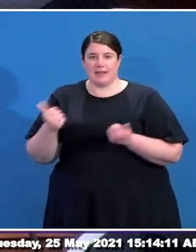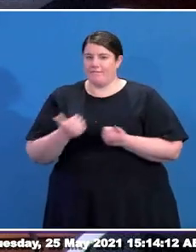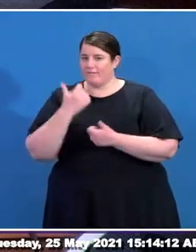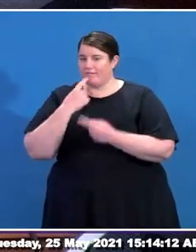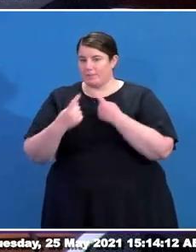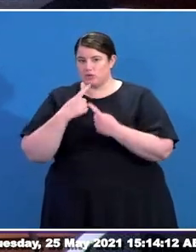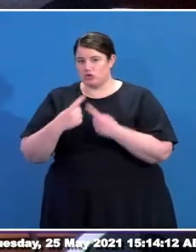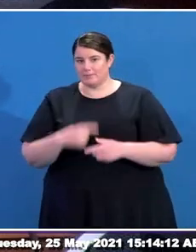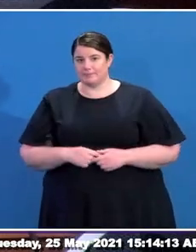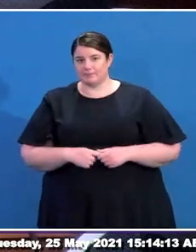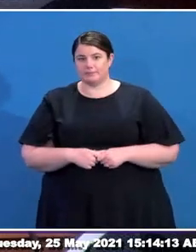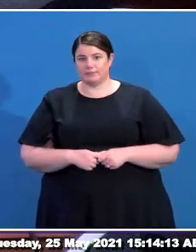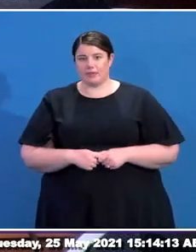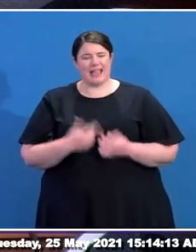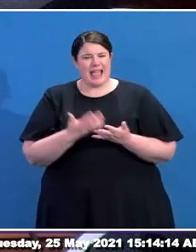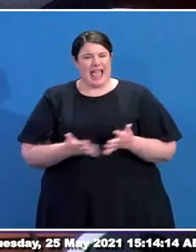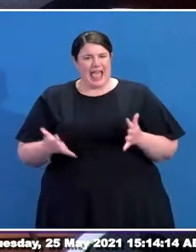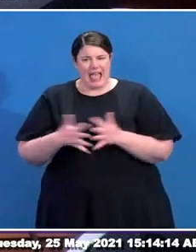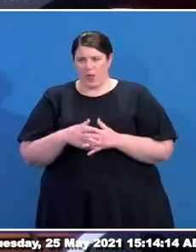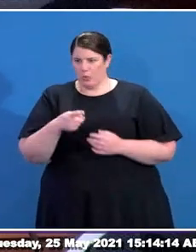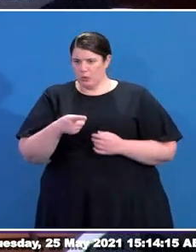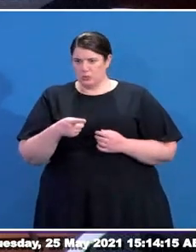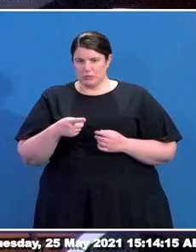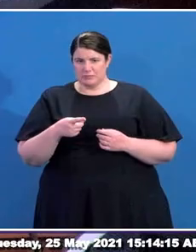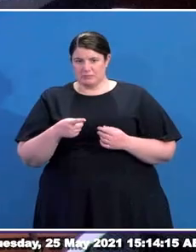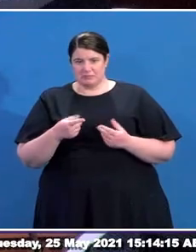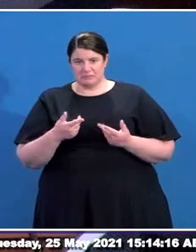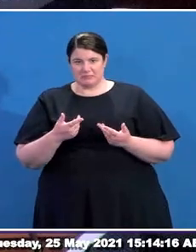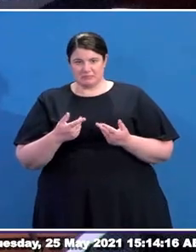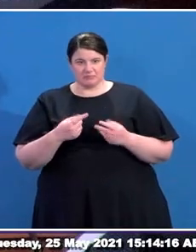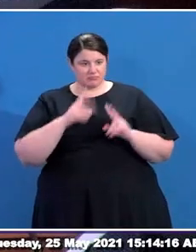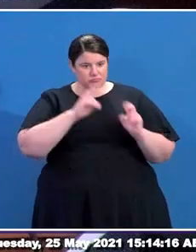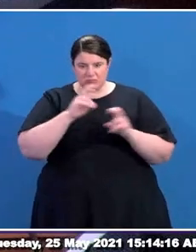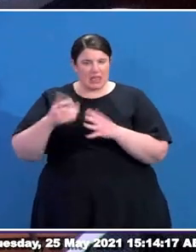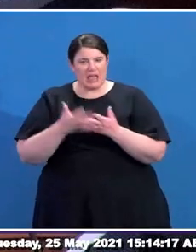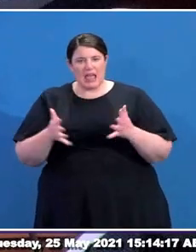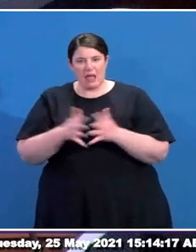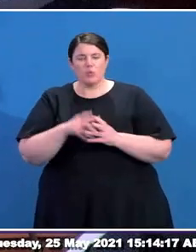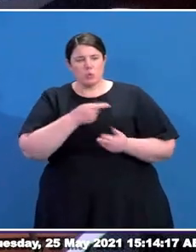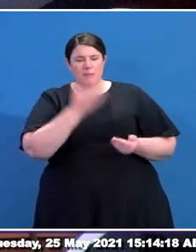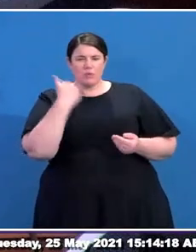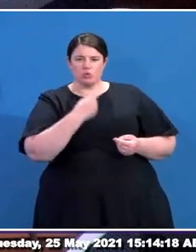How did you reach those conclusions in this case? You have told us earlier about your methodology but is there anything